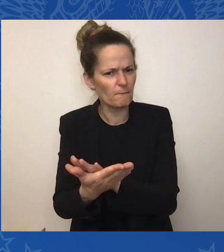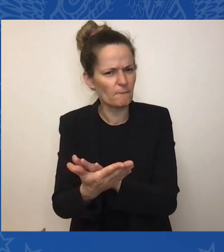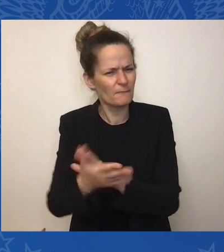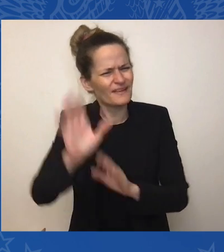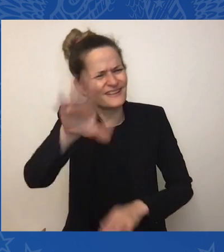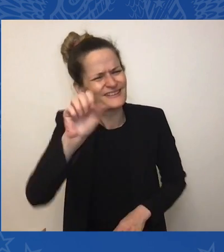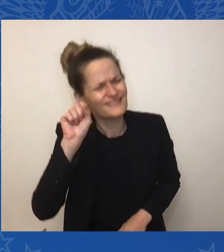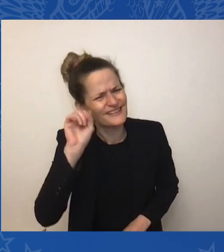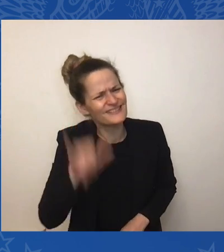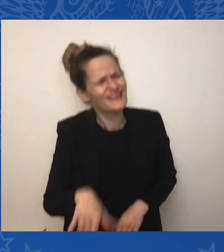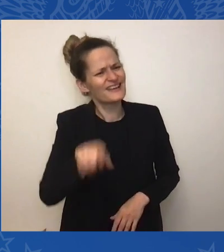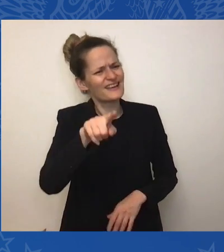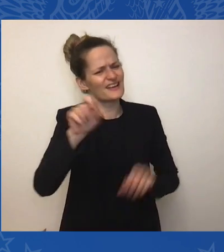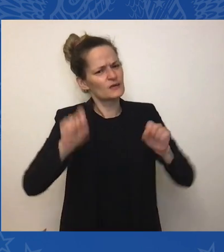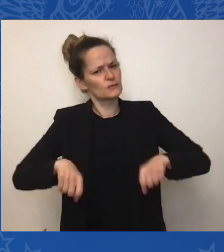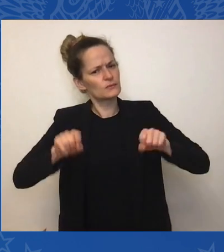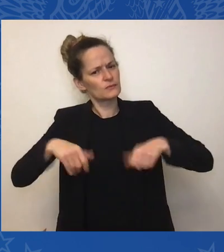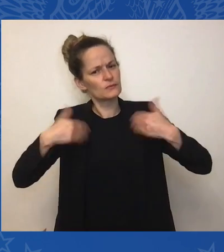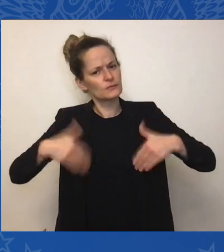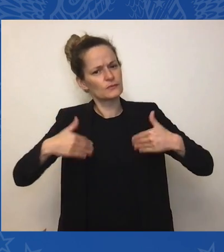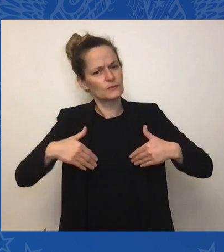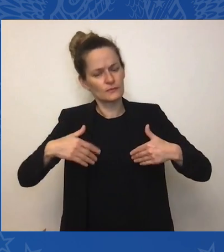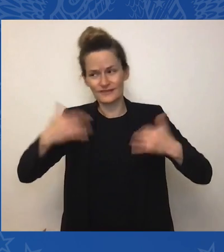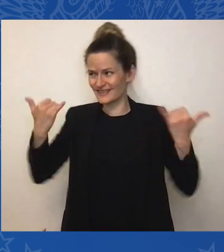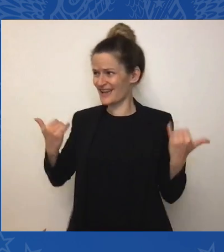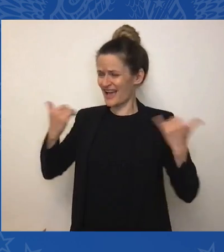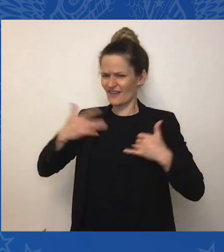And here's why -- and I mean this, my word as a Biden.